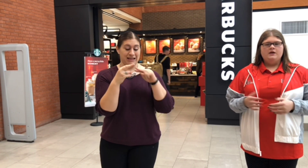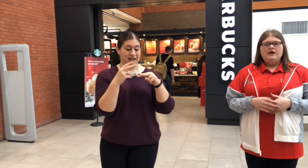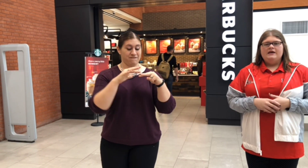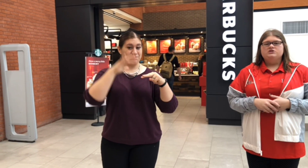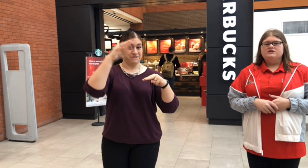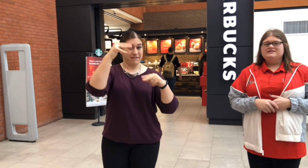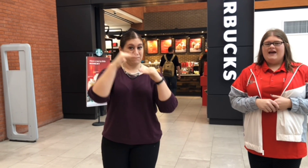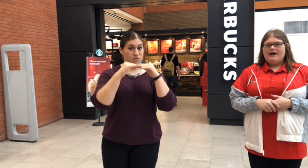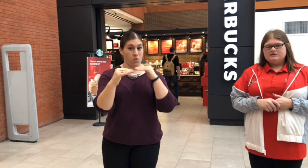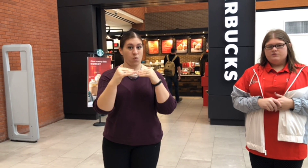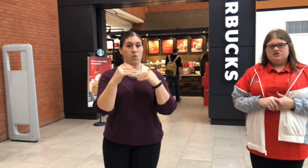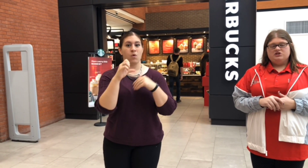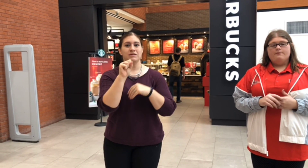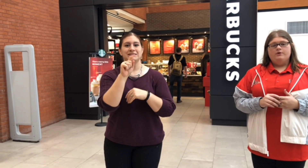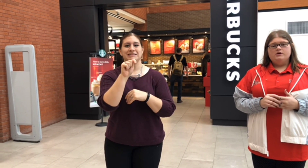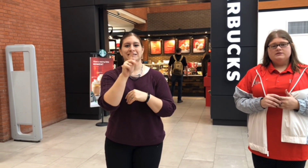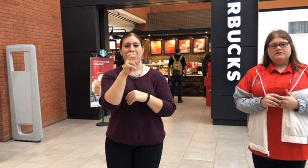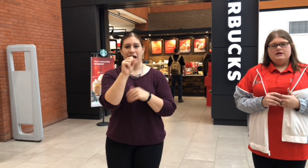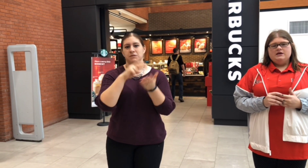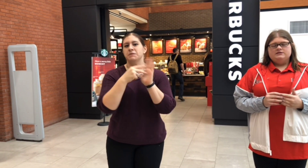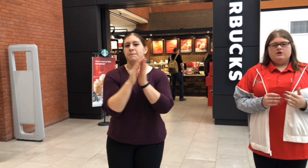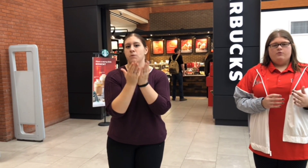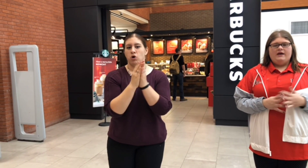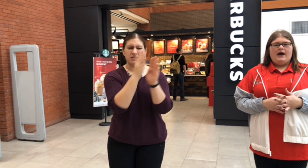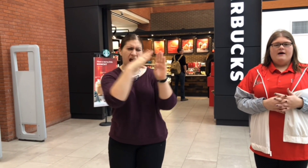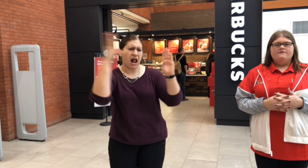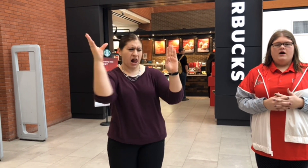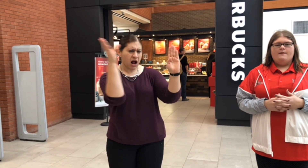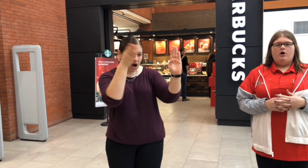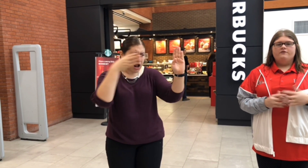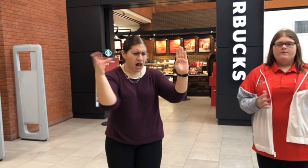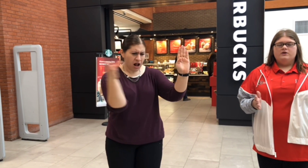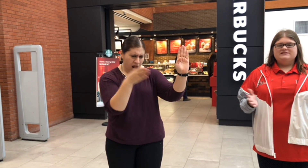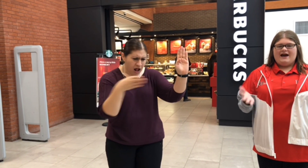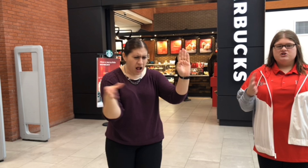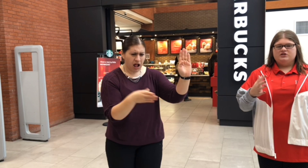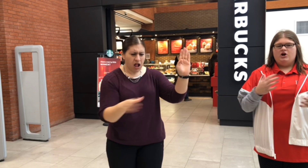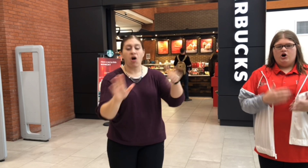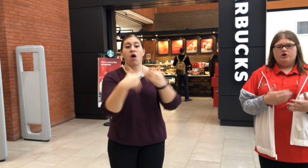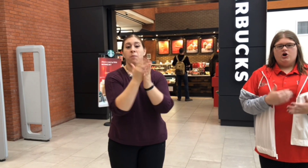is our stacks, which is our books. So, we have all of our books actually on our